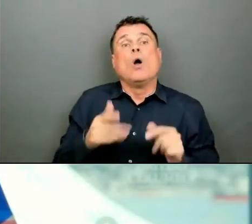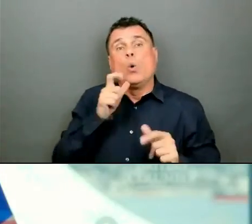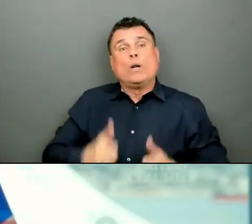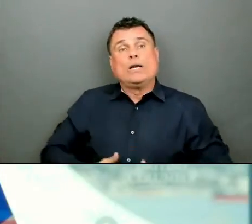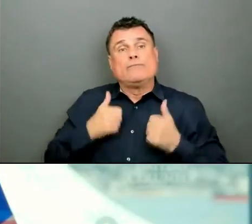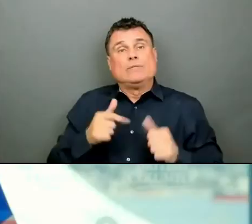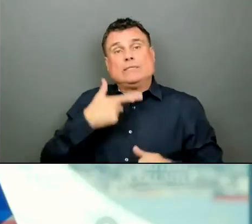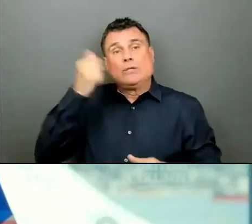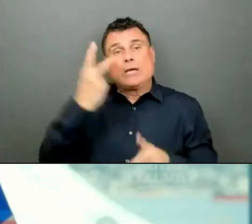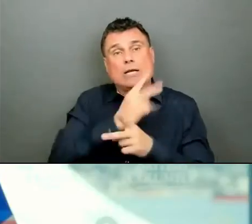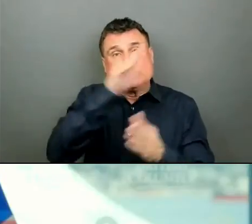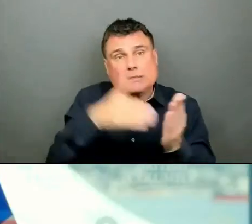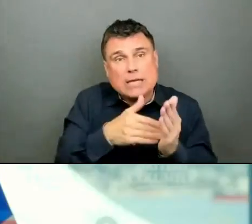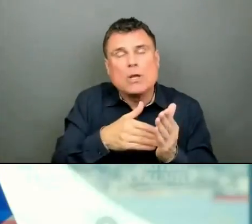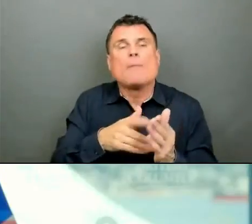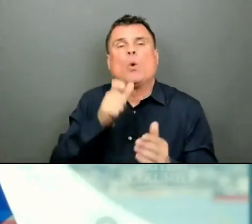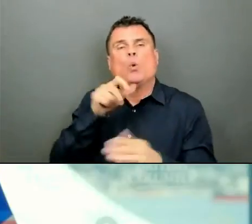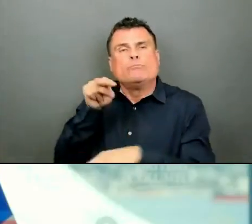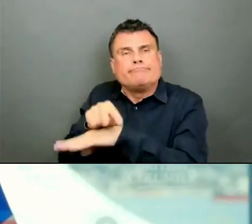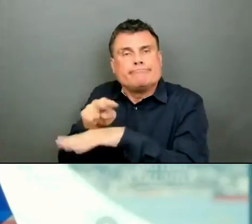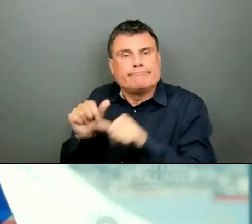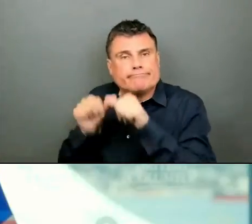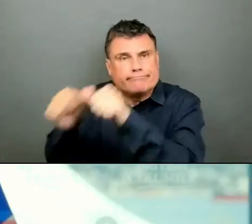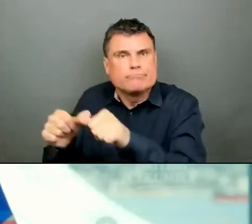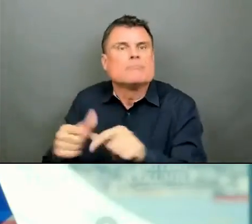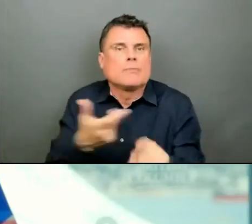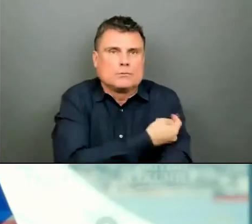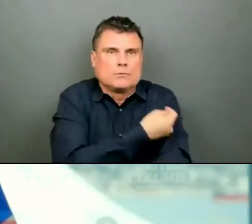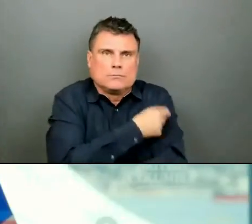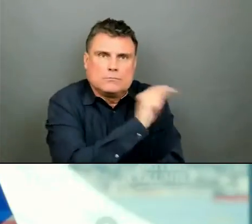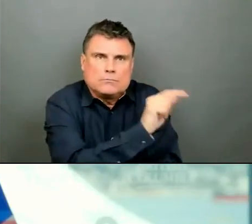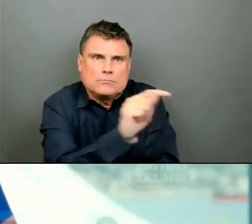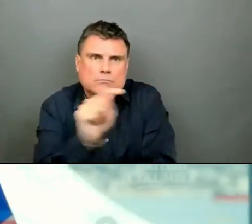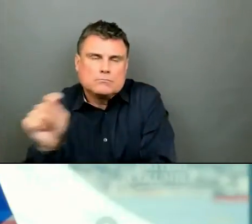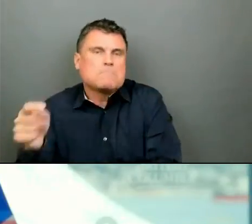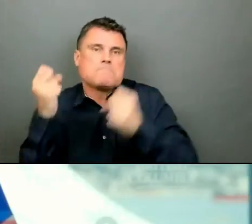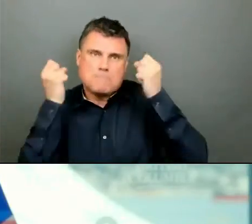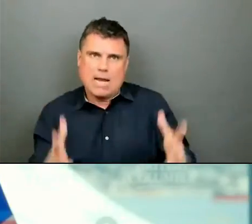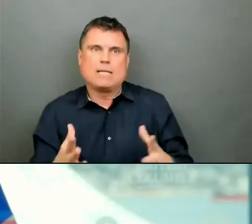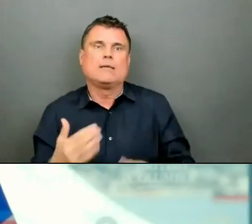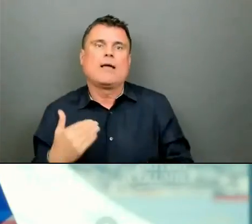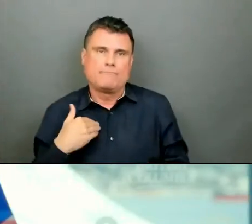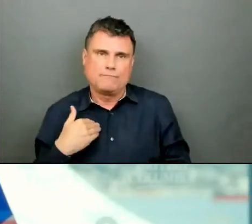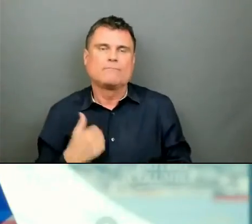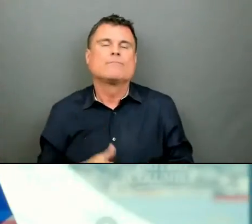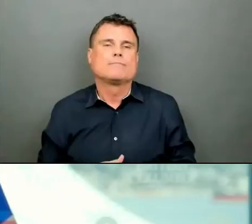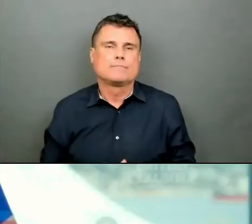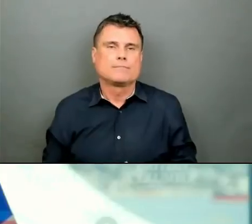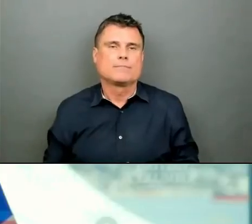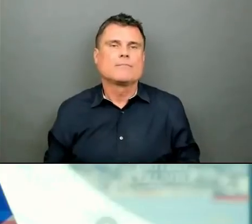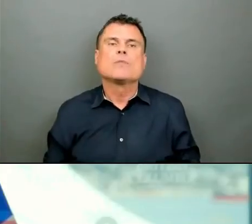across the system as well. In a matter of days we adjusted to the safety signal for astro Zen KA